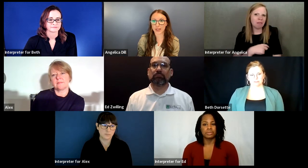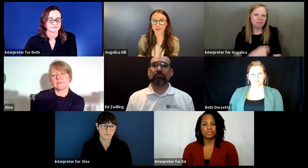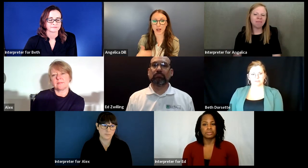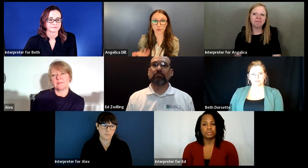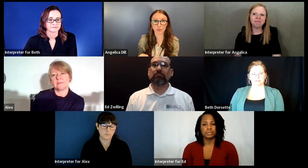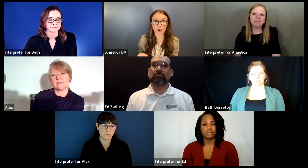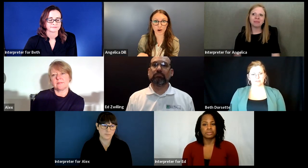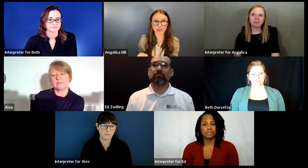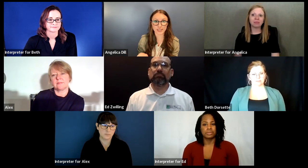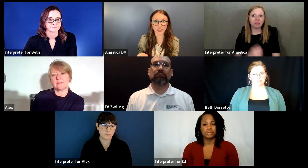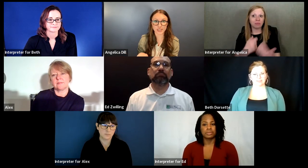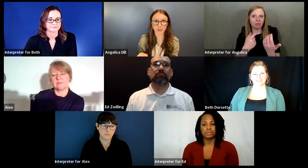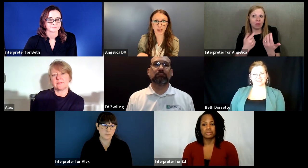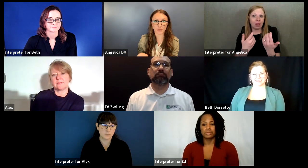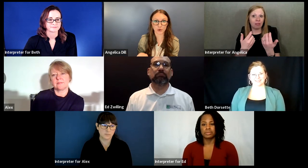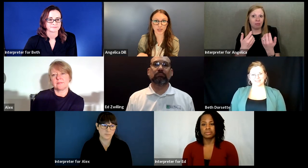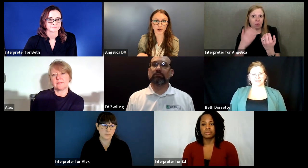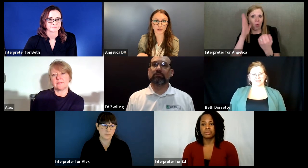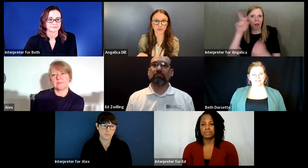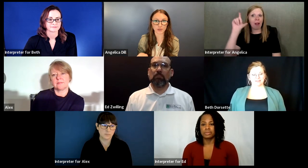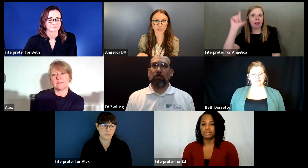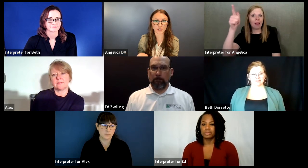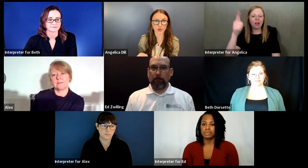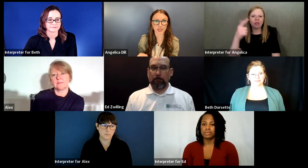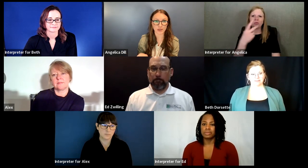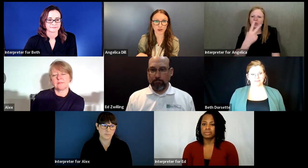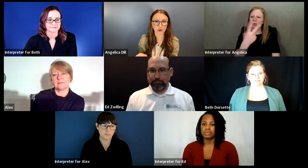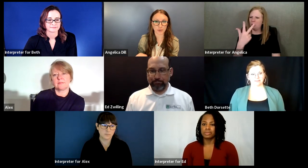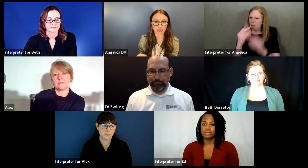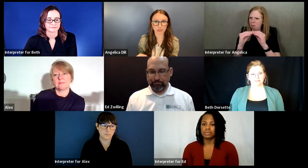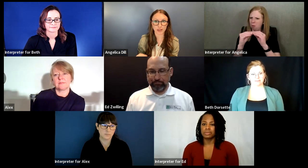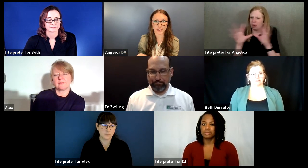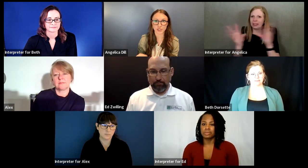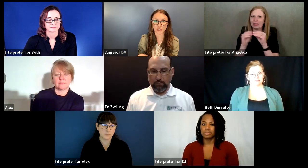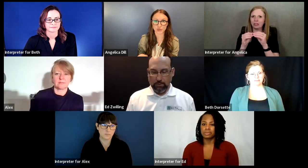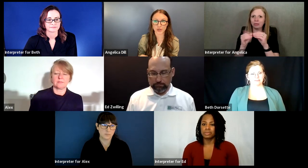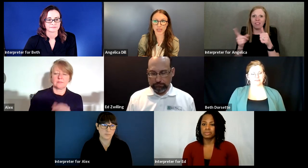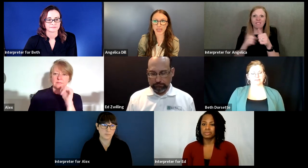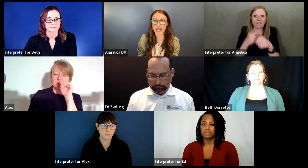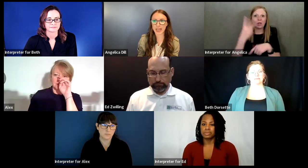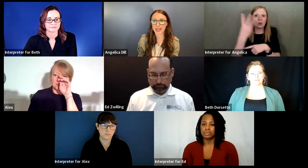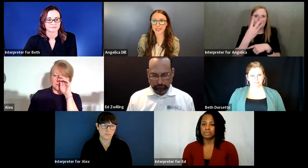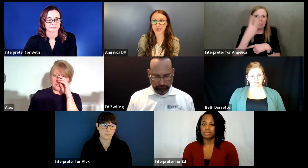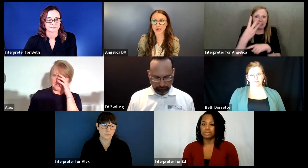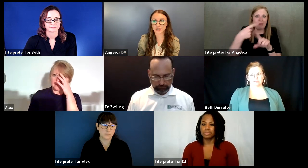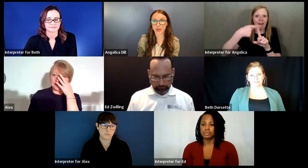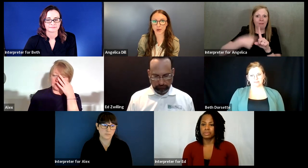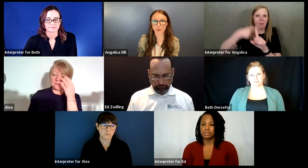And again, we have a couple more sessions coming up. We're here the first Wednesday of every month. Until June.